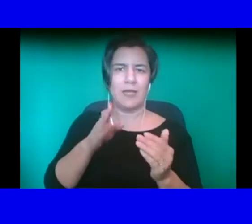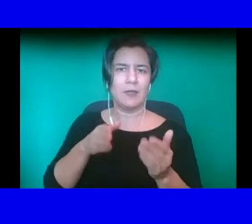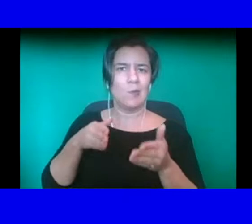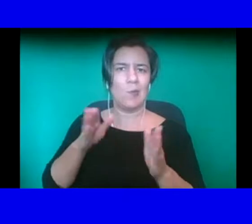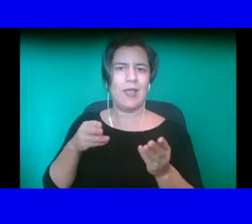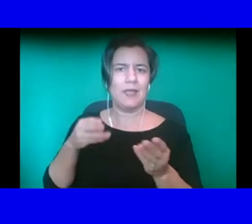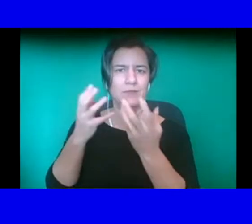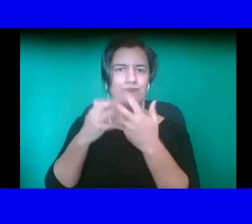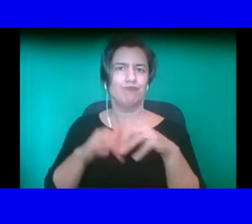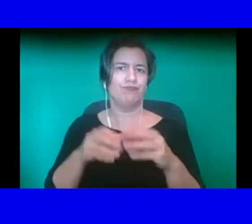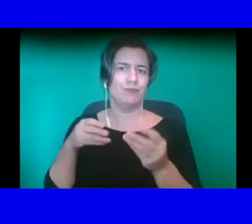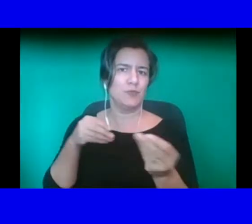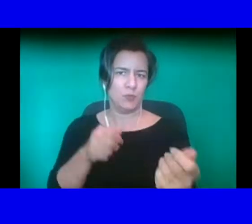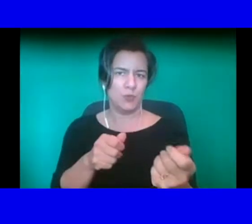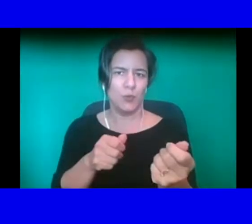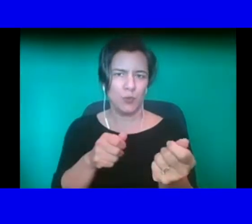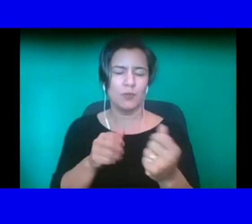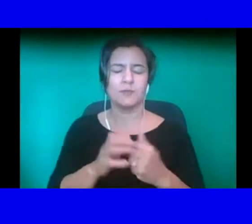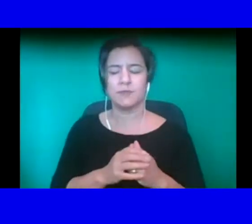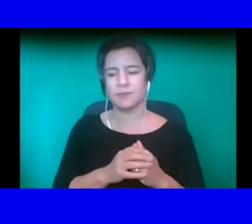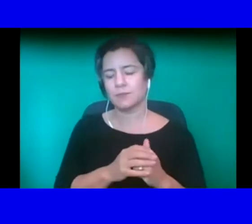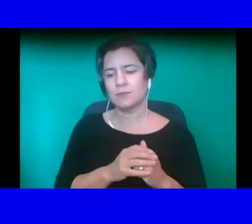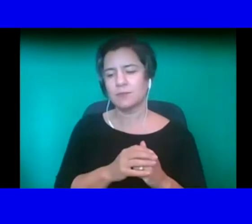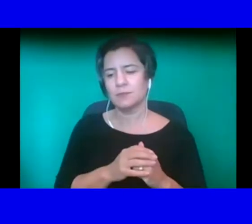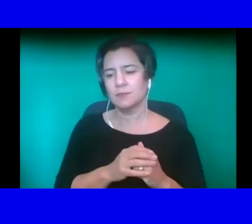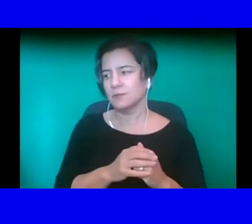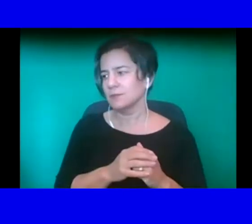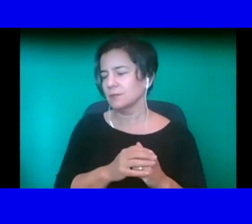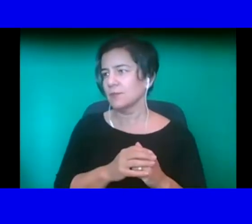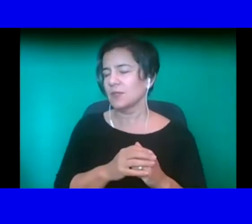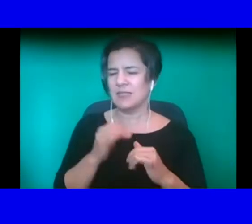I will say that the last thing that I heard from the Department of Developmental Services is